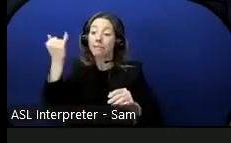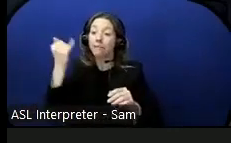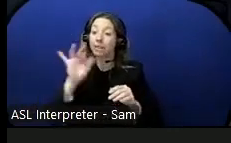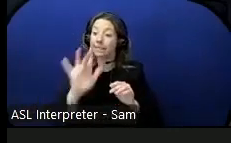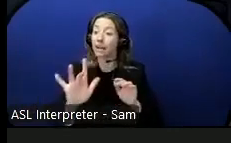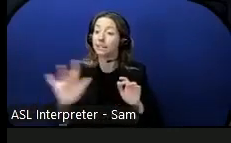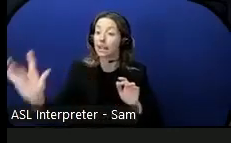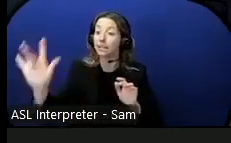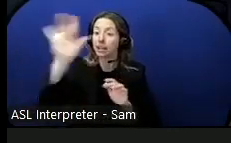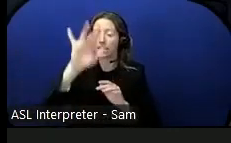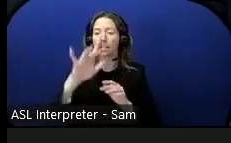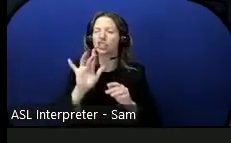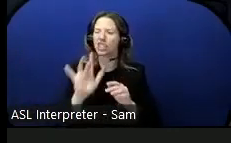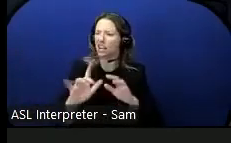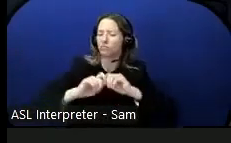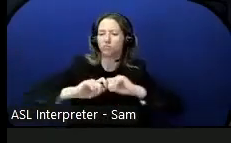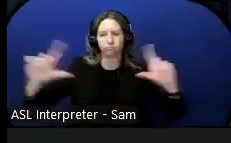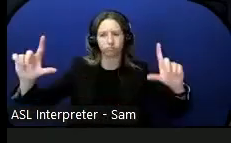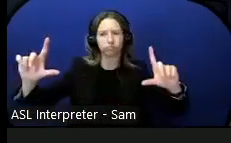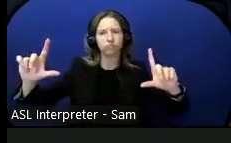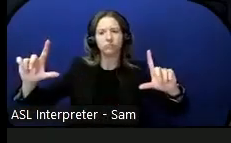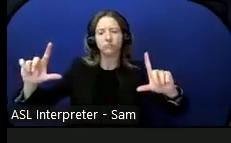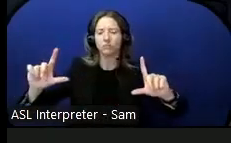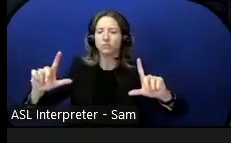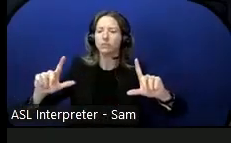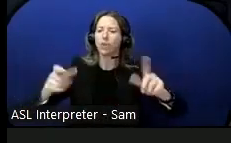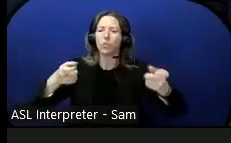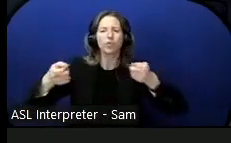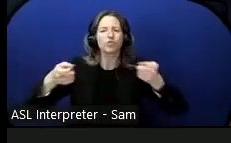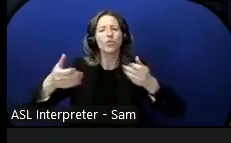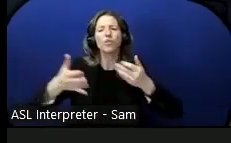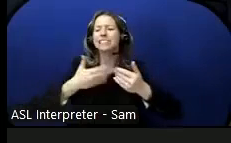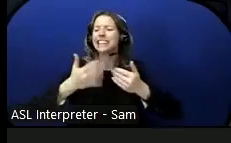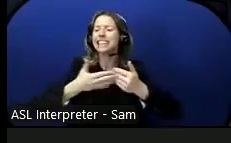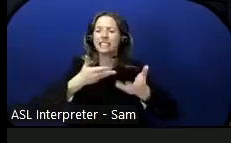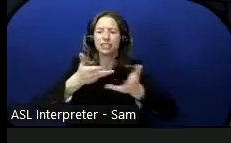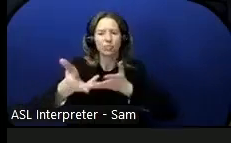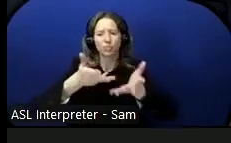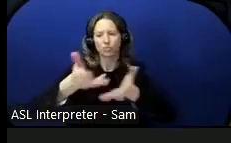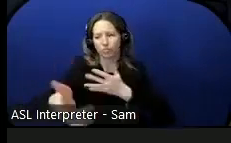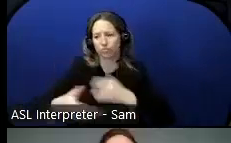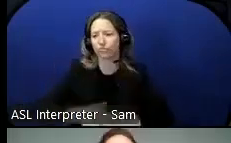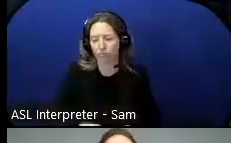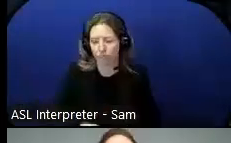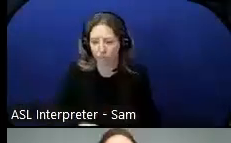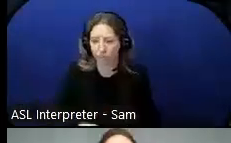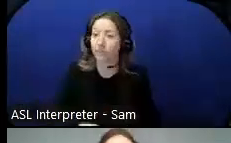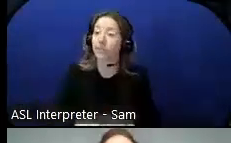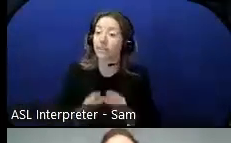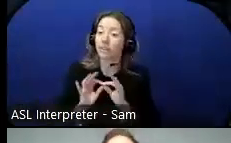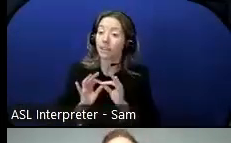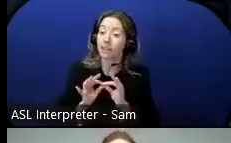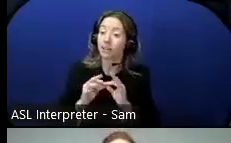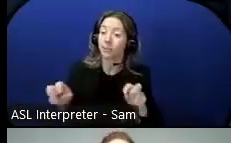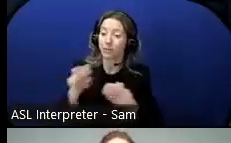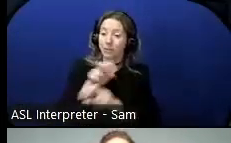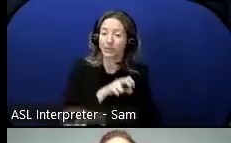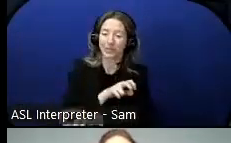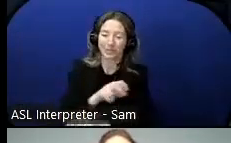make sure that controls are easy to activate with keyboard and mouse, not just one or the other. And finally,